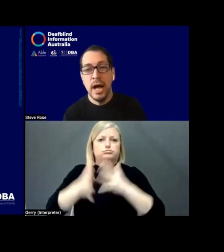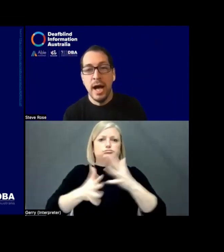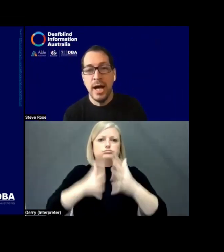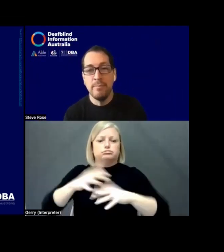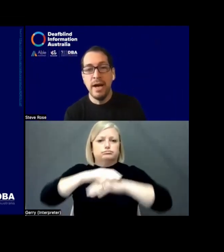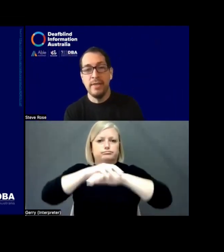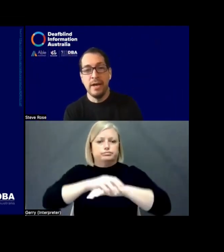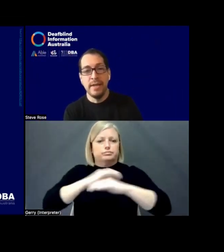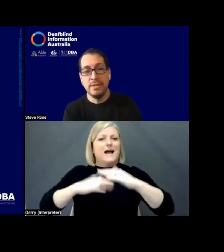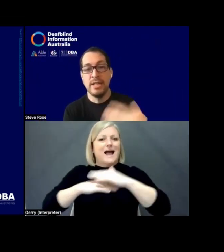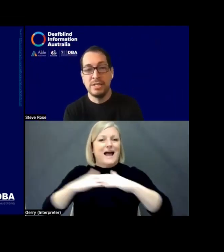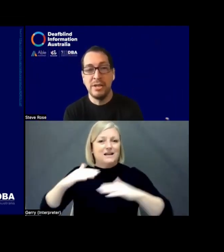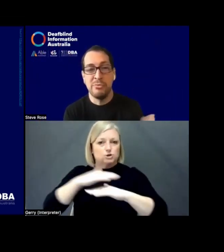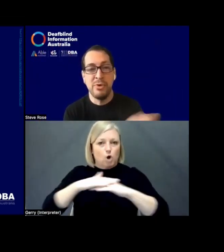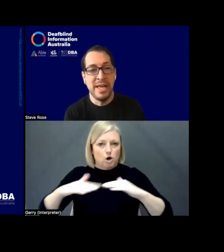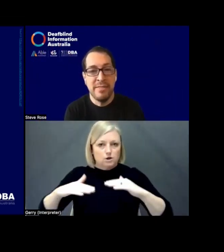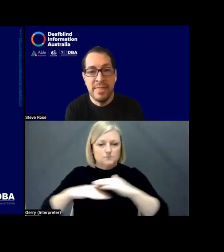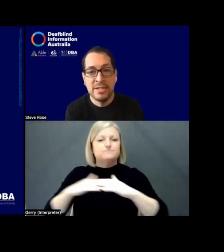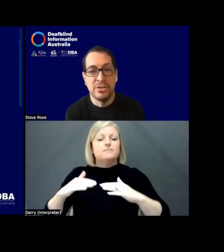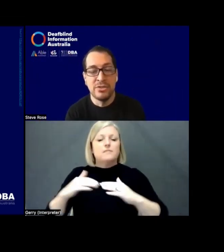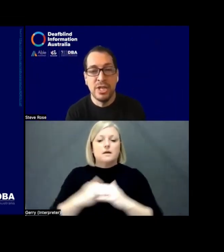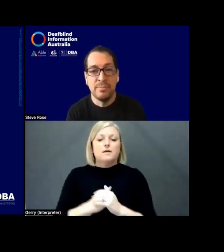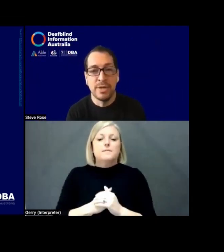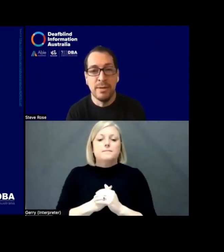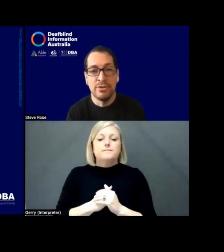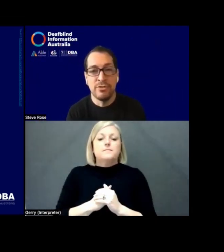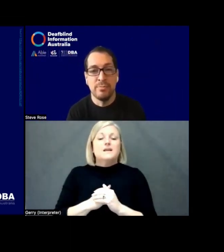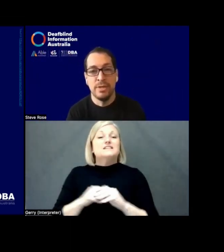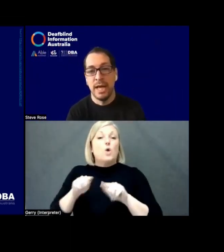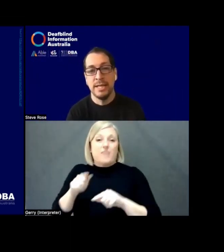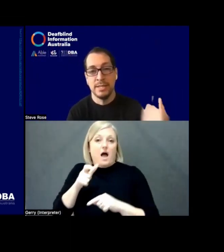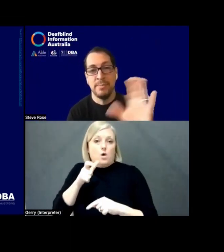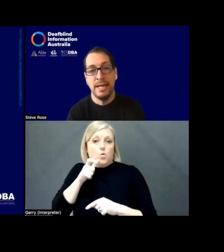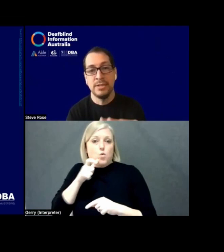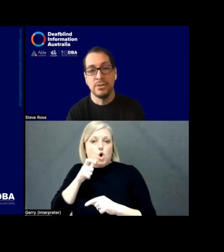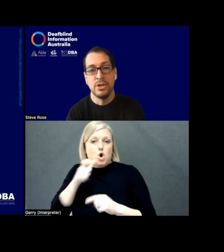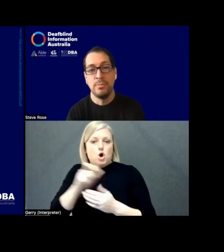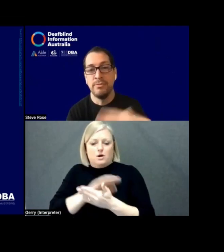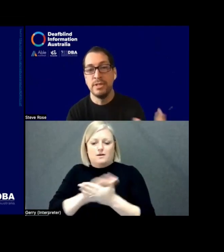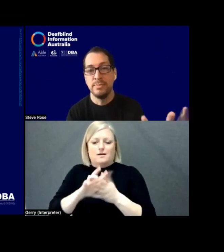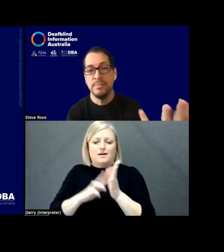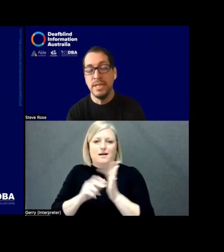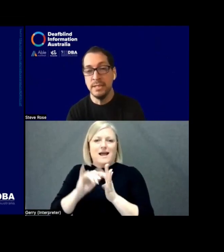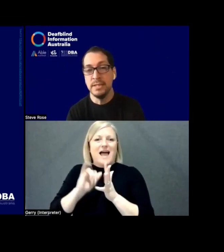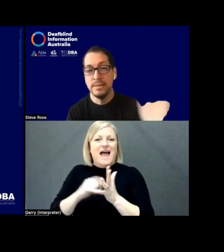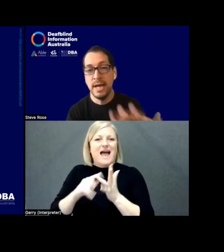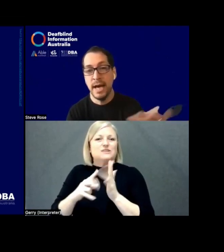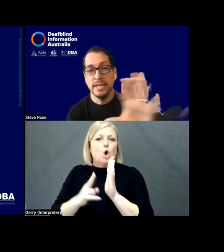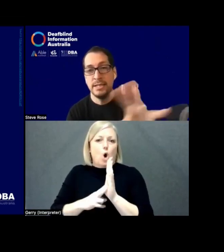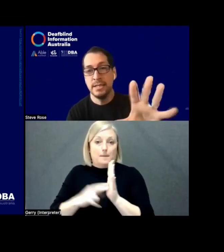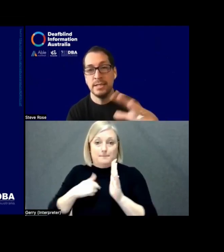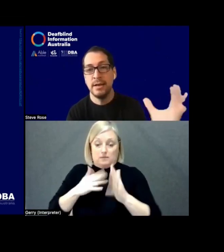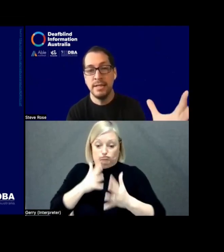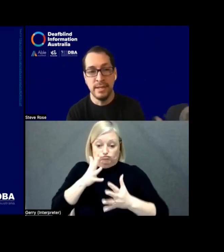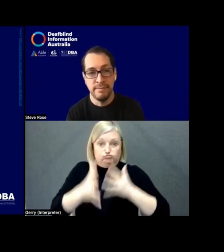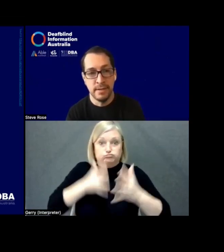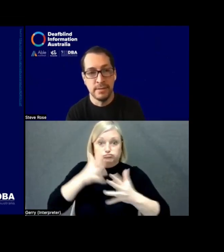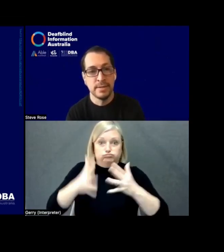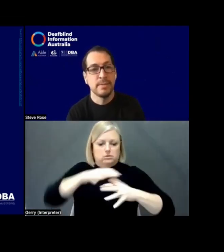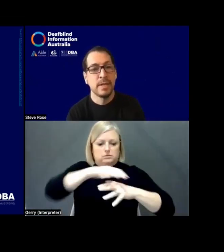That's where that sort of term comes from and the hands are placed on top of the speaker's hands and signs are felt, whereas